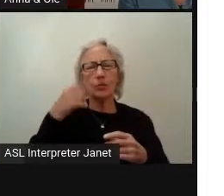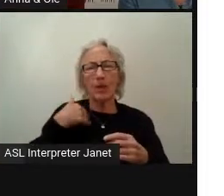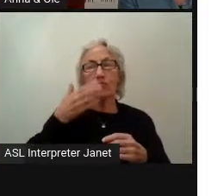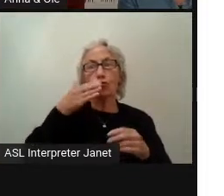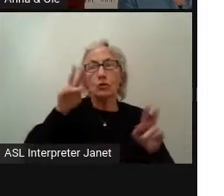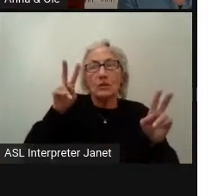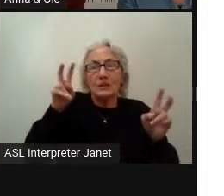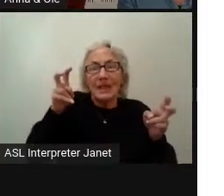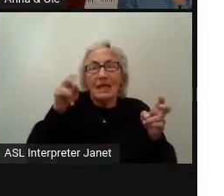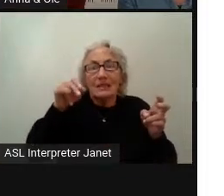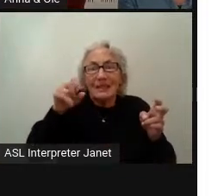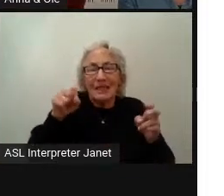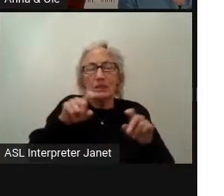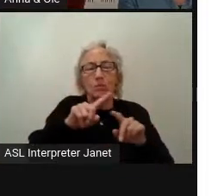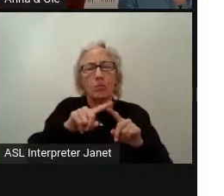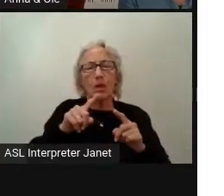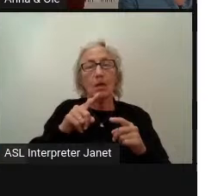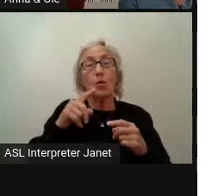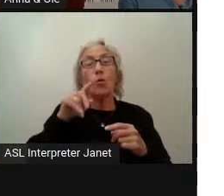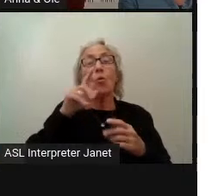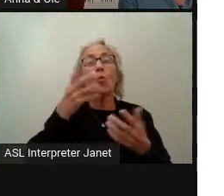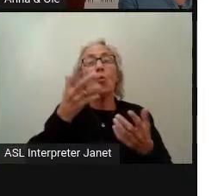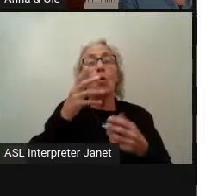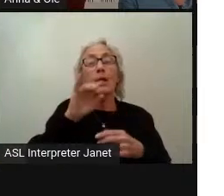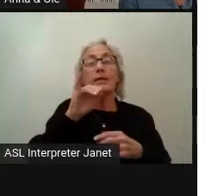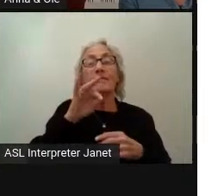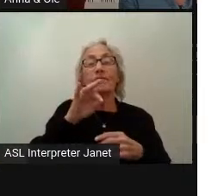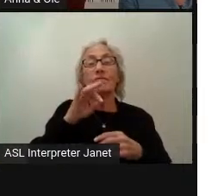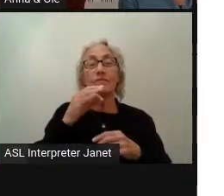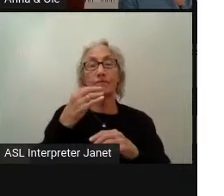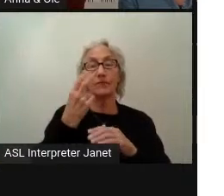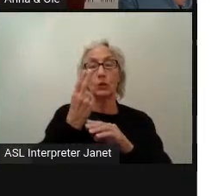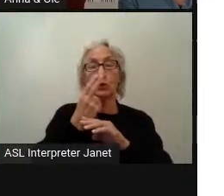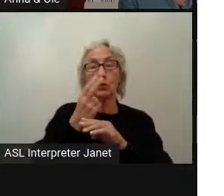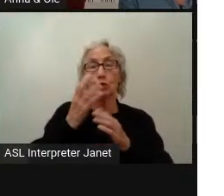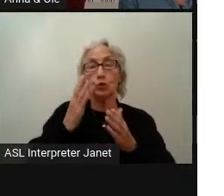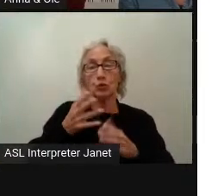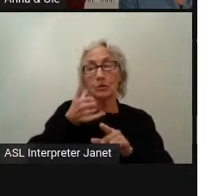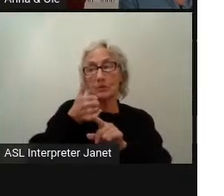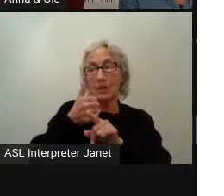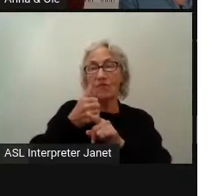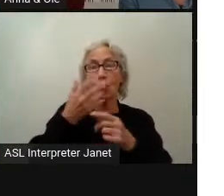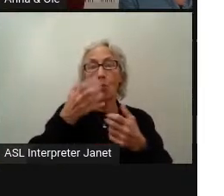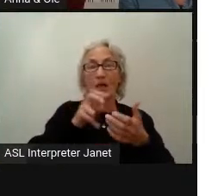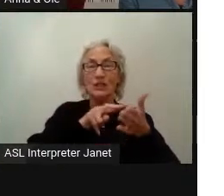instance Anna mentioned the title attribute. And I think to most part we actually have great titles.